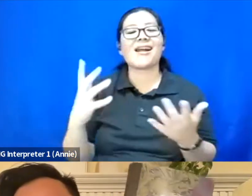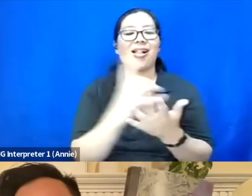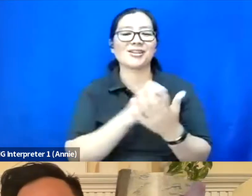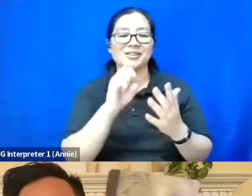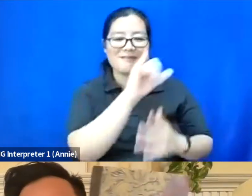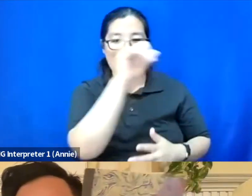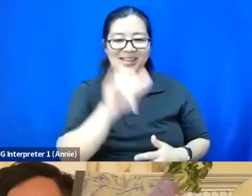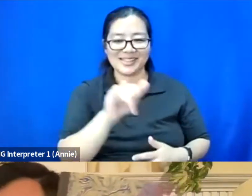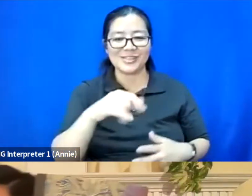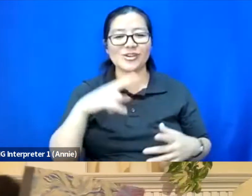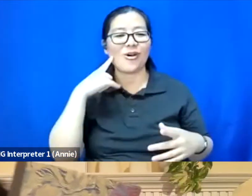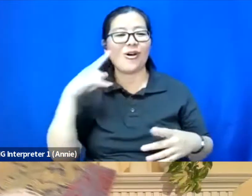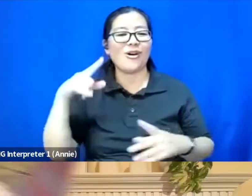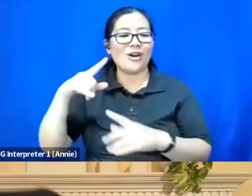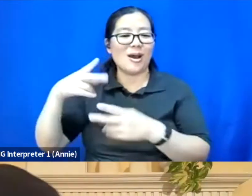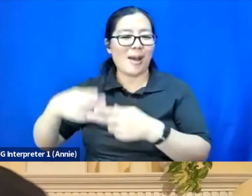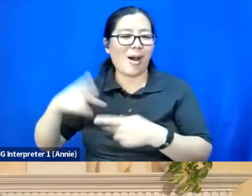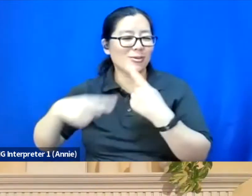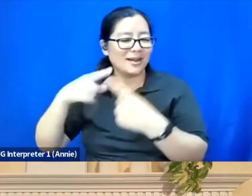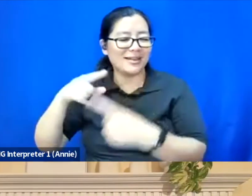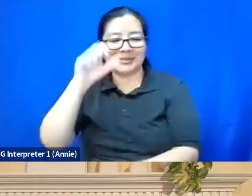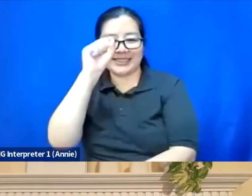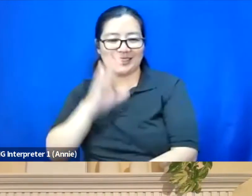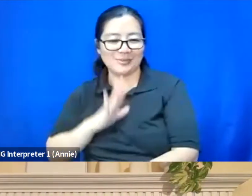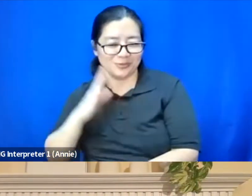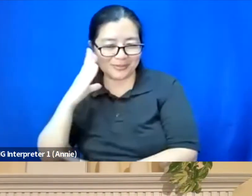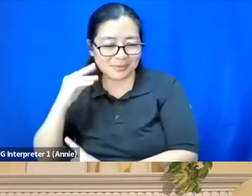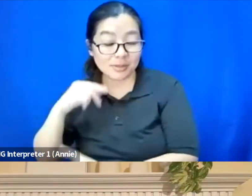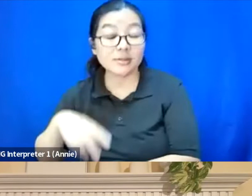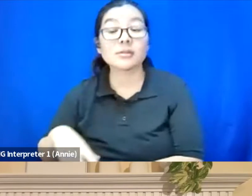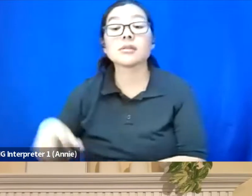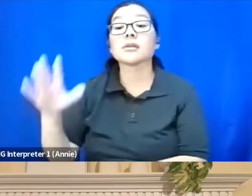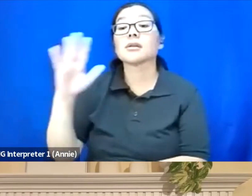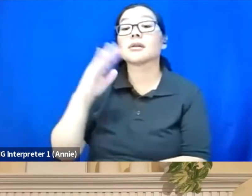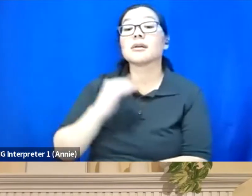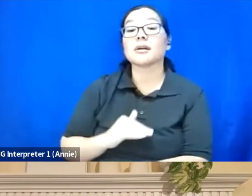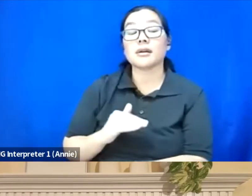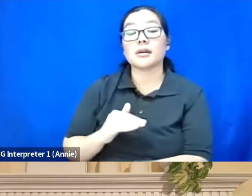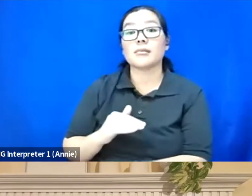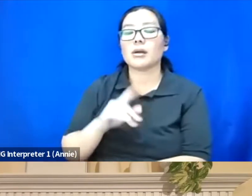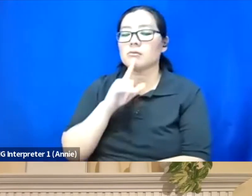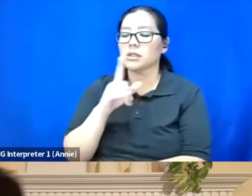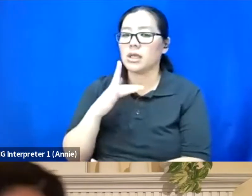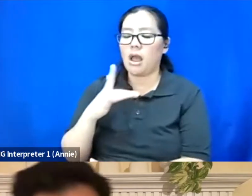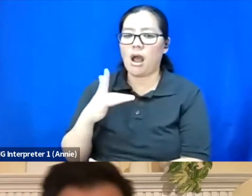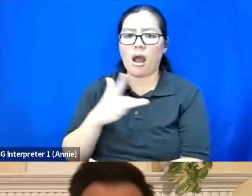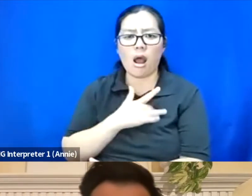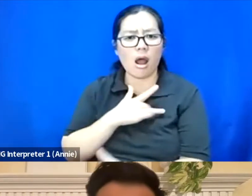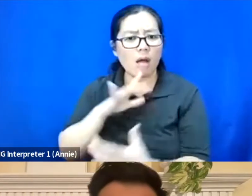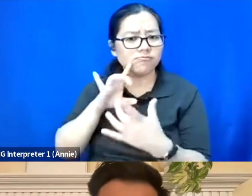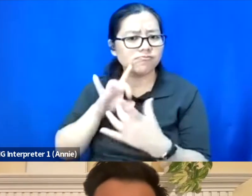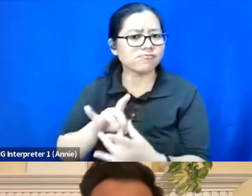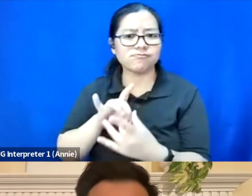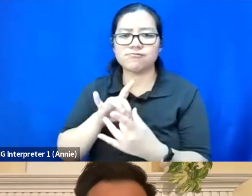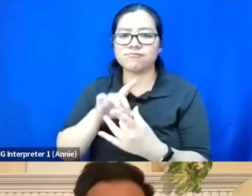of that work with the zines, I really brought that with me.